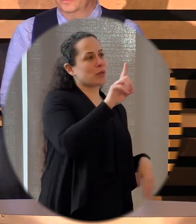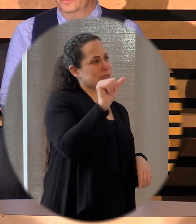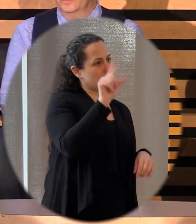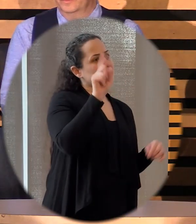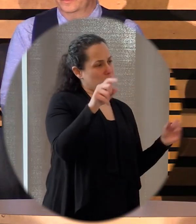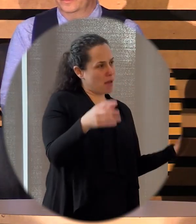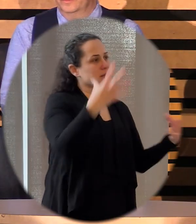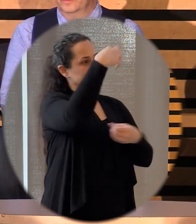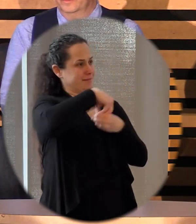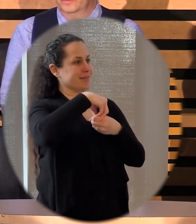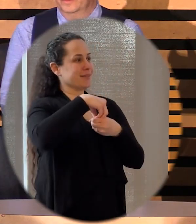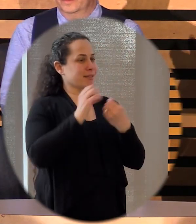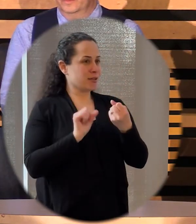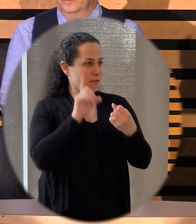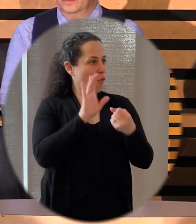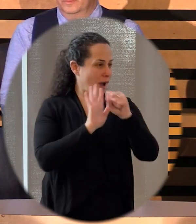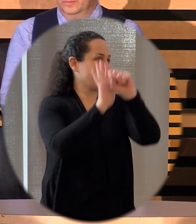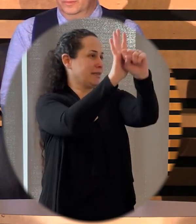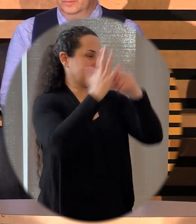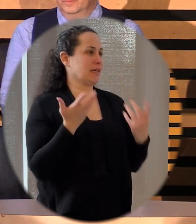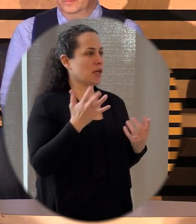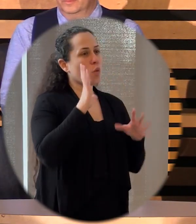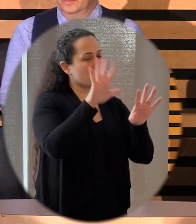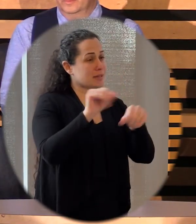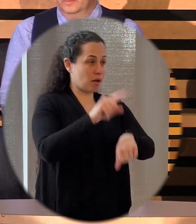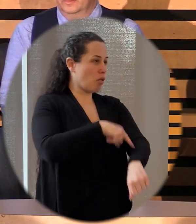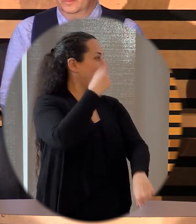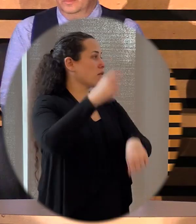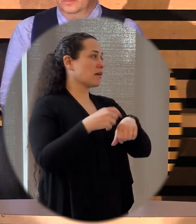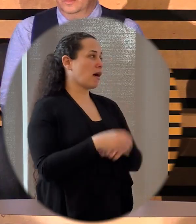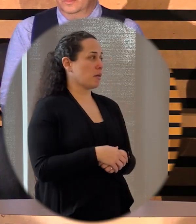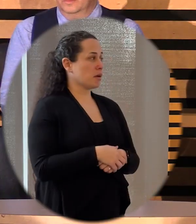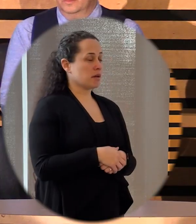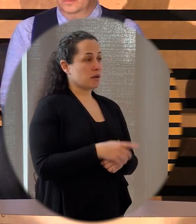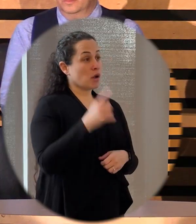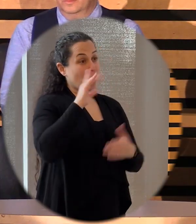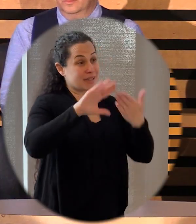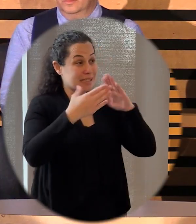and say this is a priority. It takes cities. It takes mayors. It takes uh different allies that